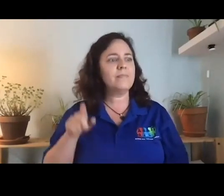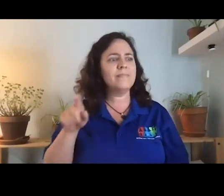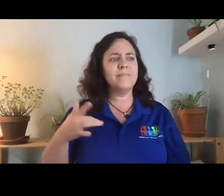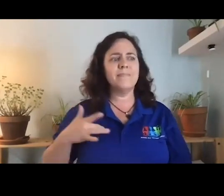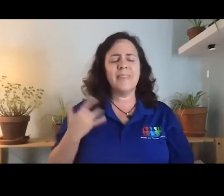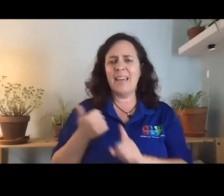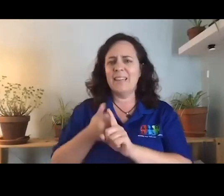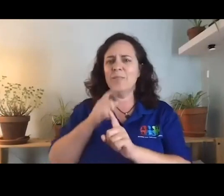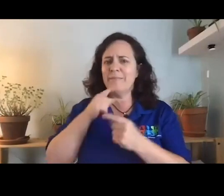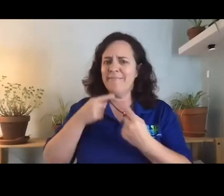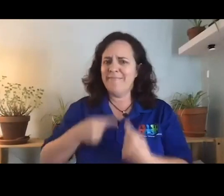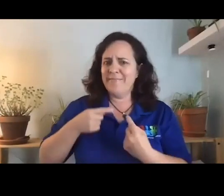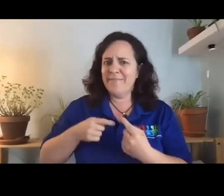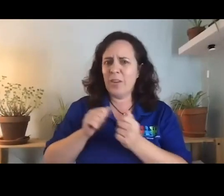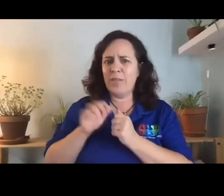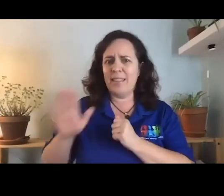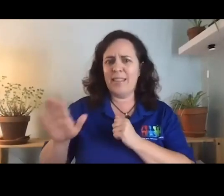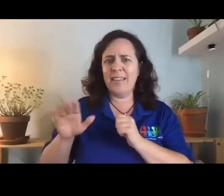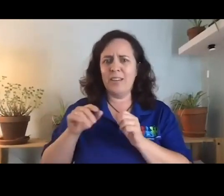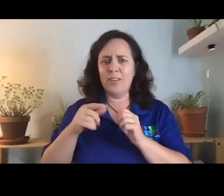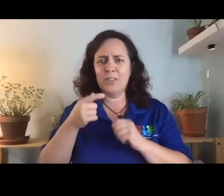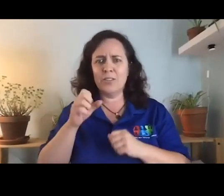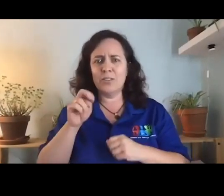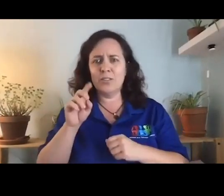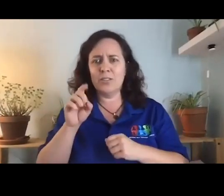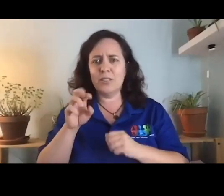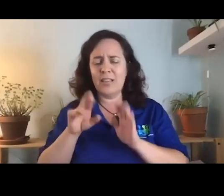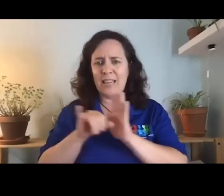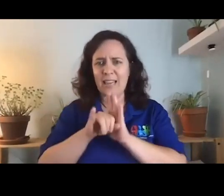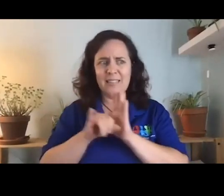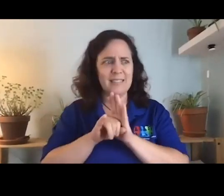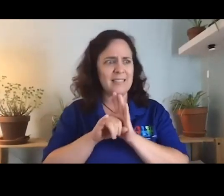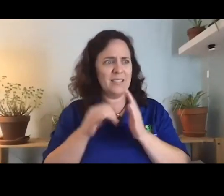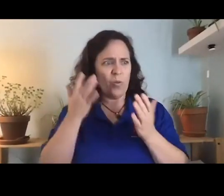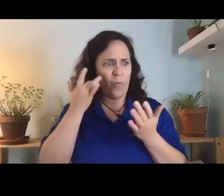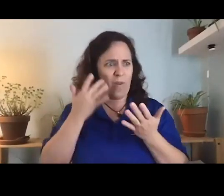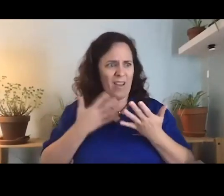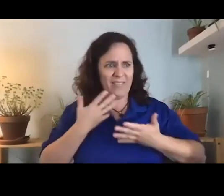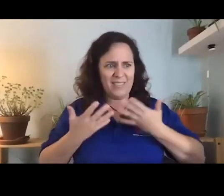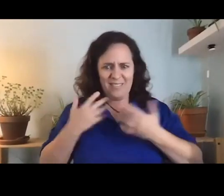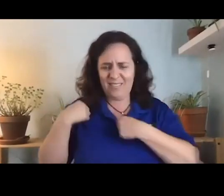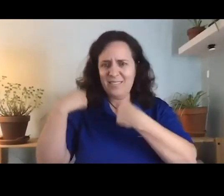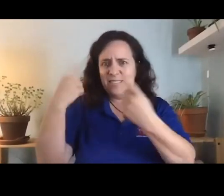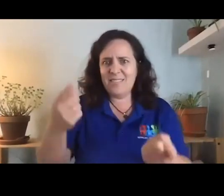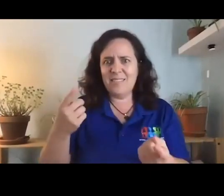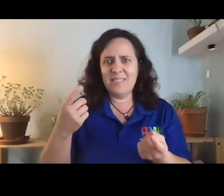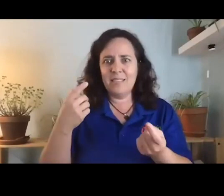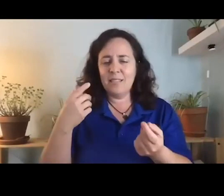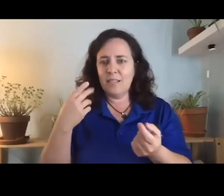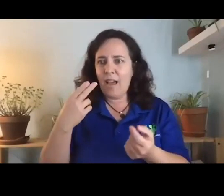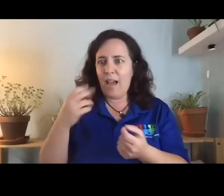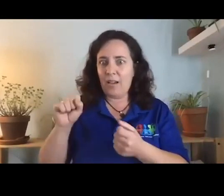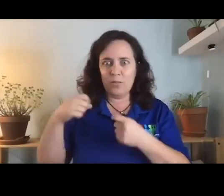psychologist. Blake struggled with her gender identity for a very long time.